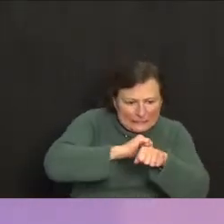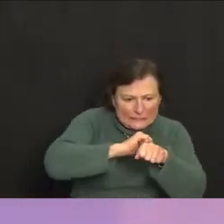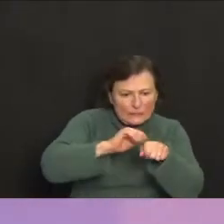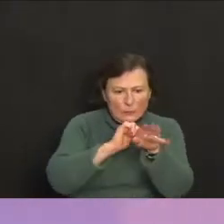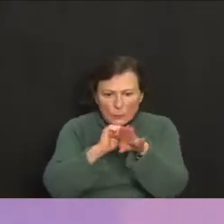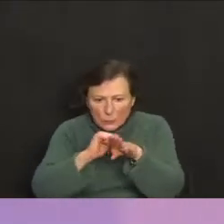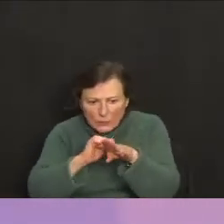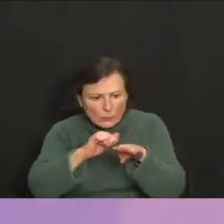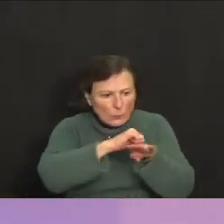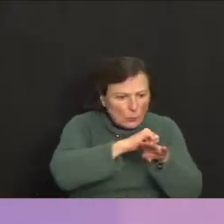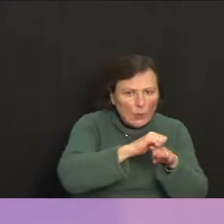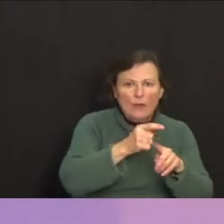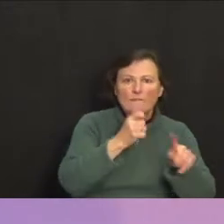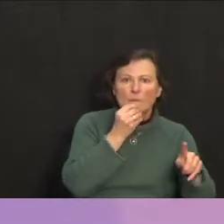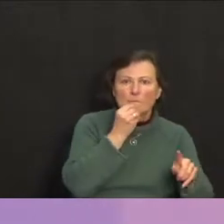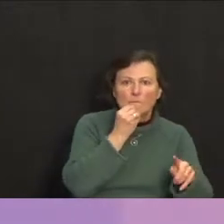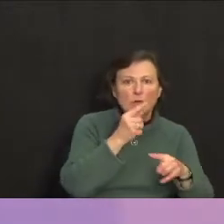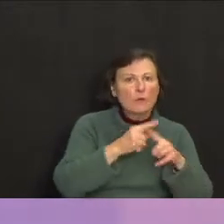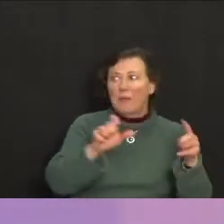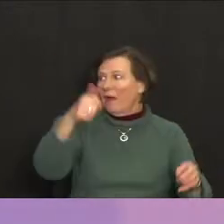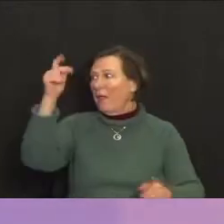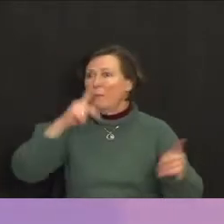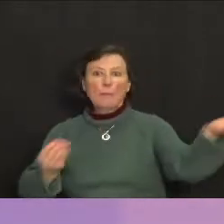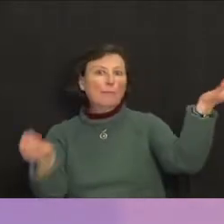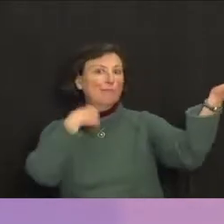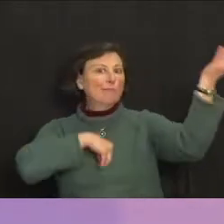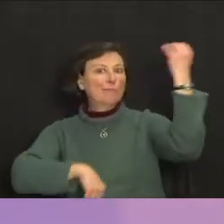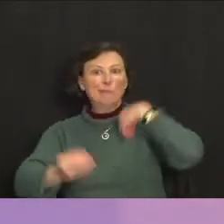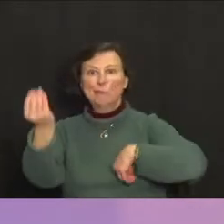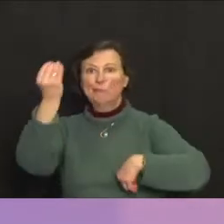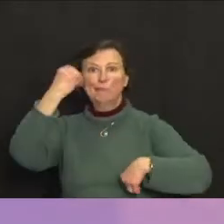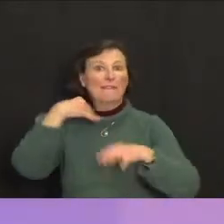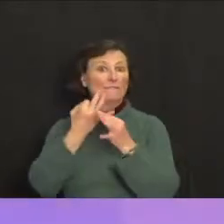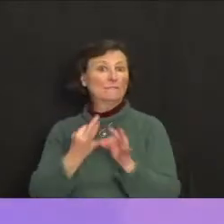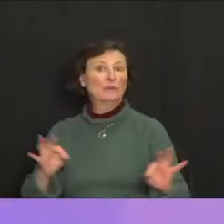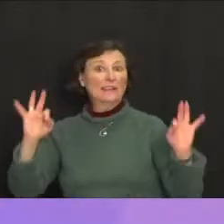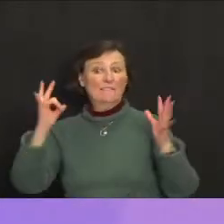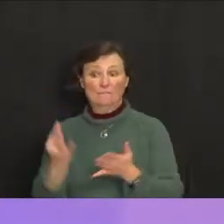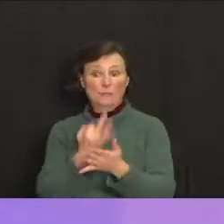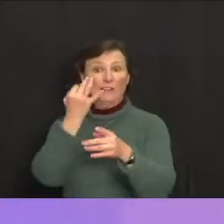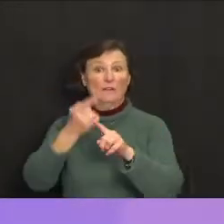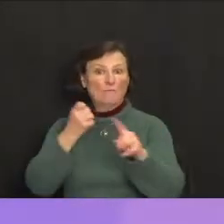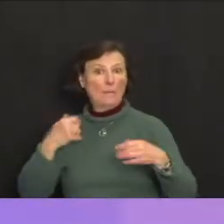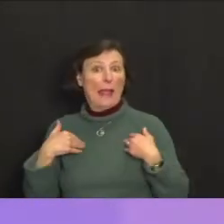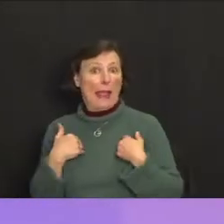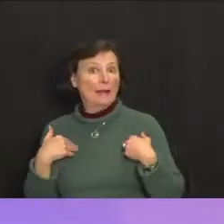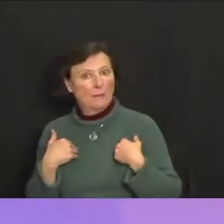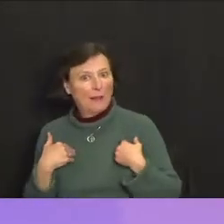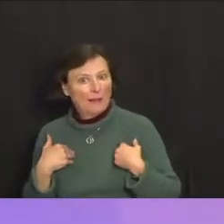other people can consume it freely, sometimes fresh from the animal as in some parts of Africa.